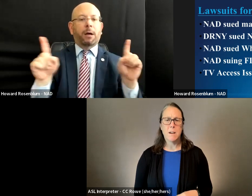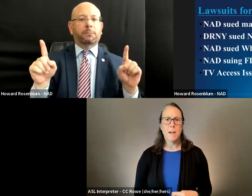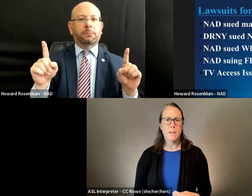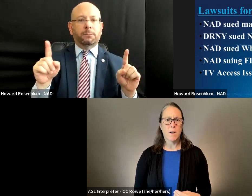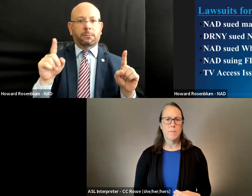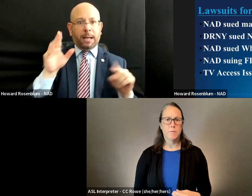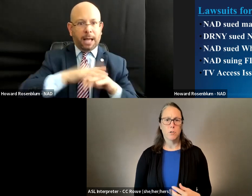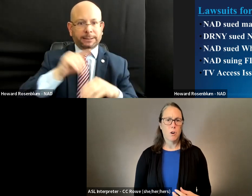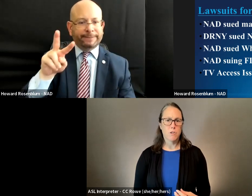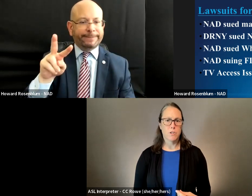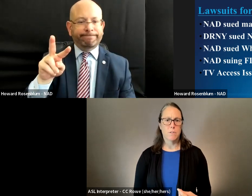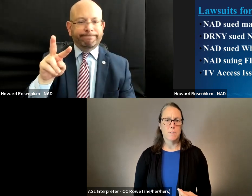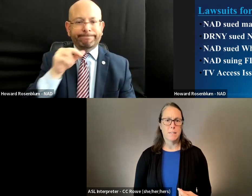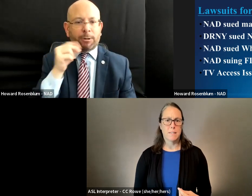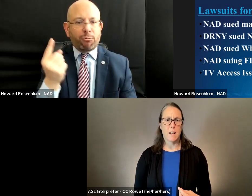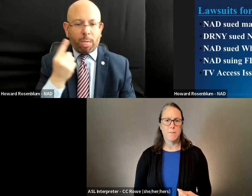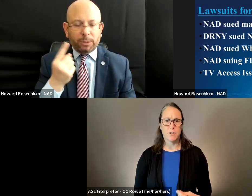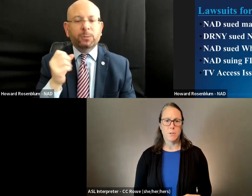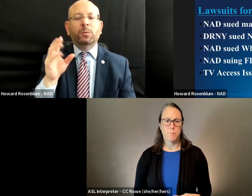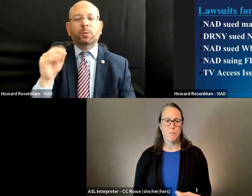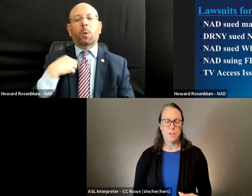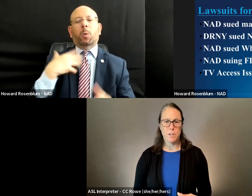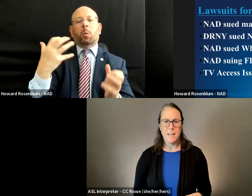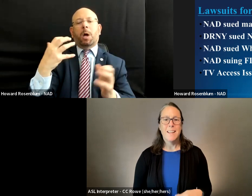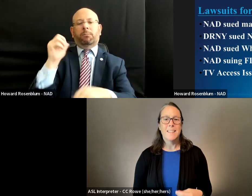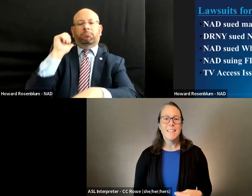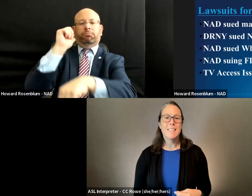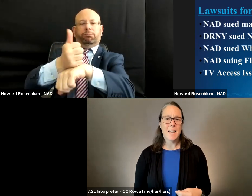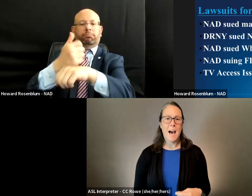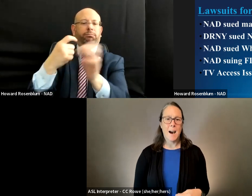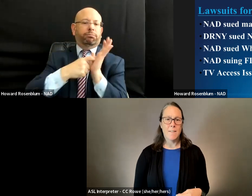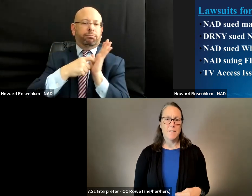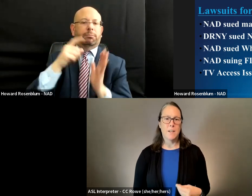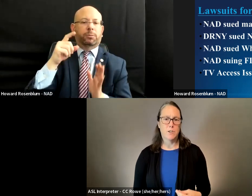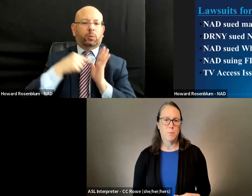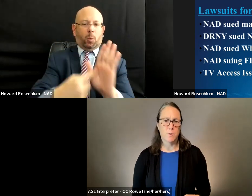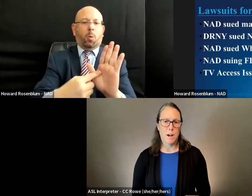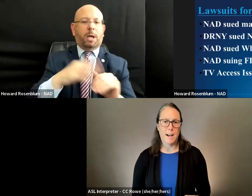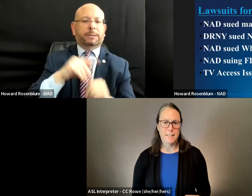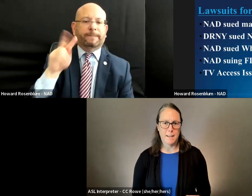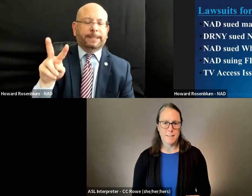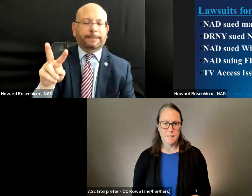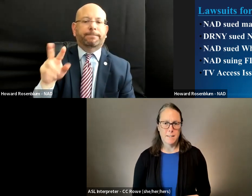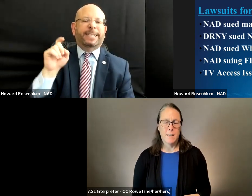TV when you have the governor or anybody who